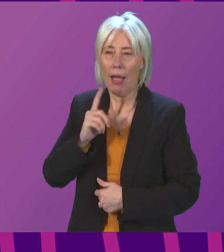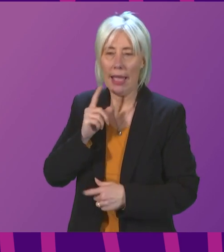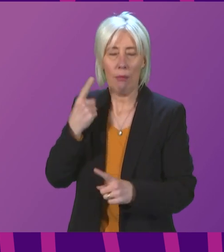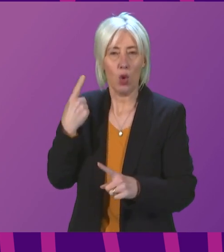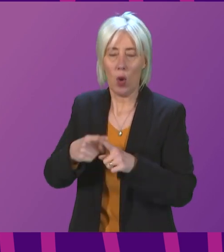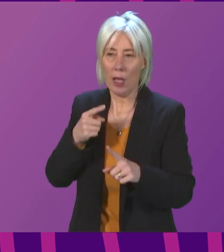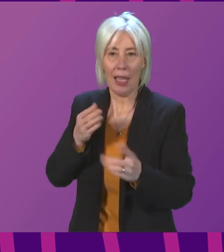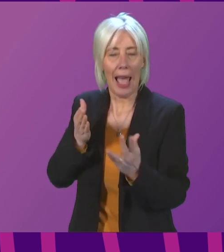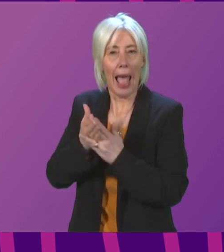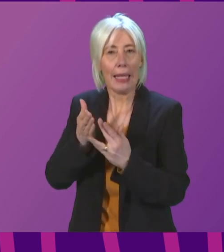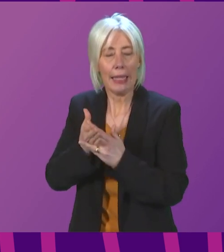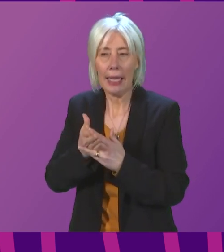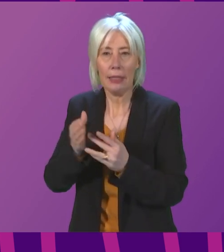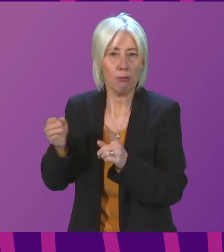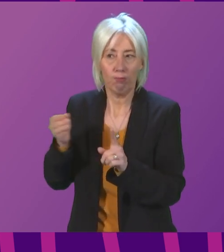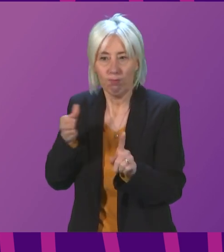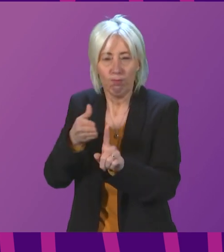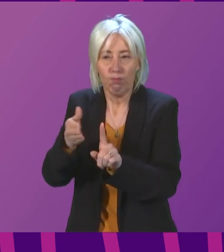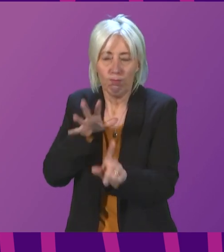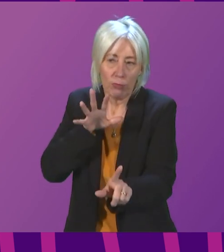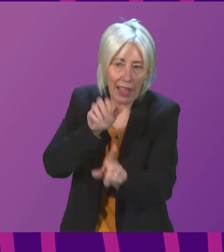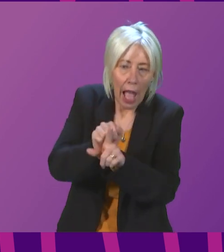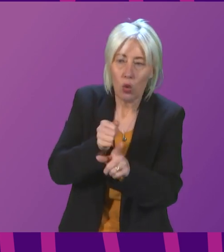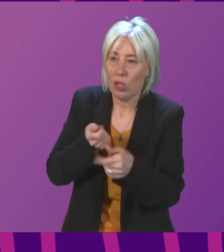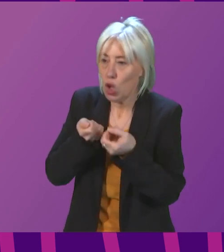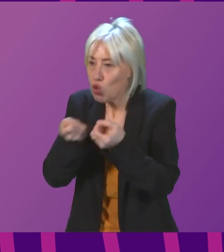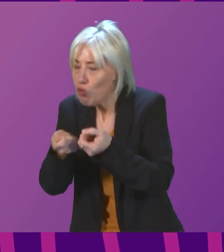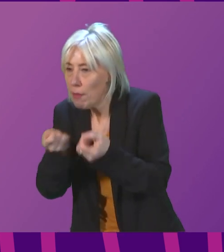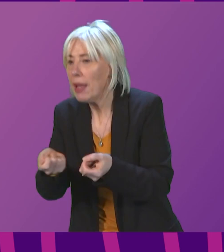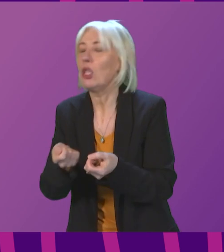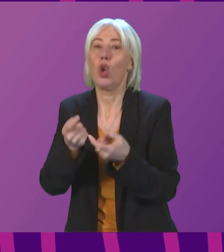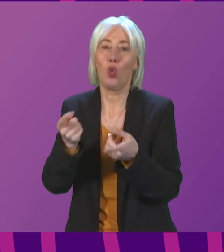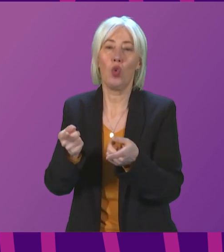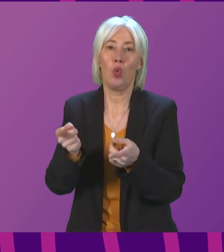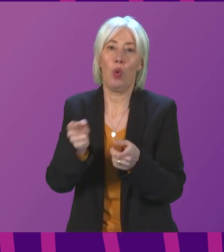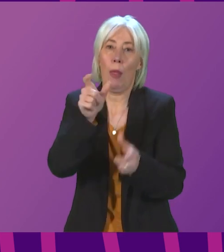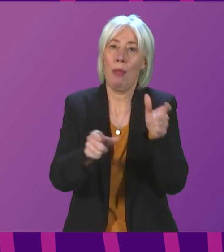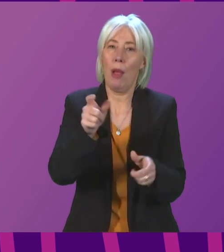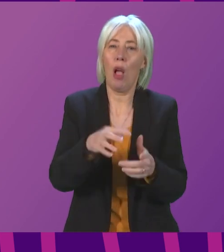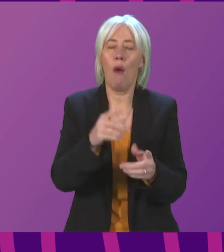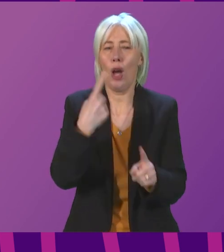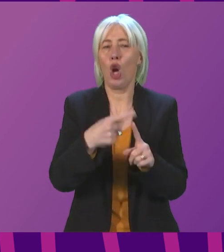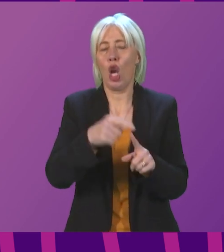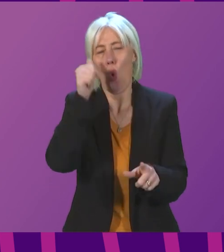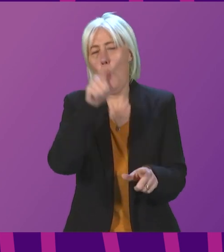we would hope, fast-track diagnosis—as those on the urgent suspicion of cancer referral